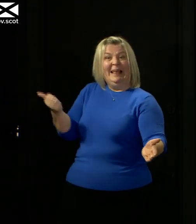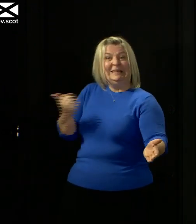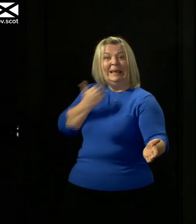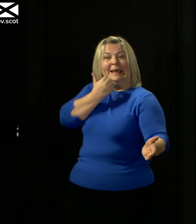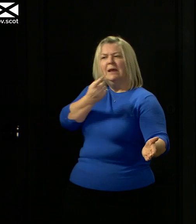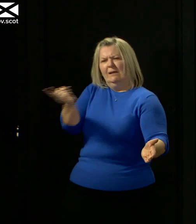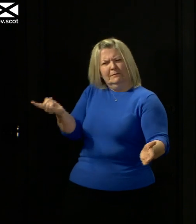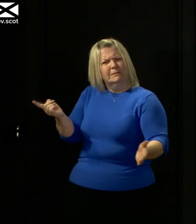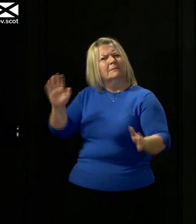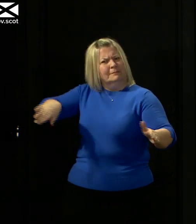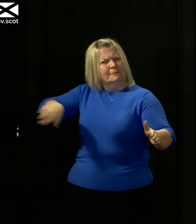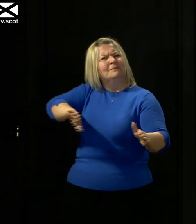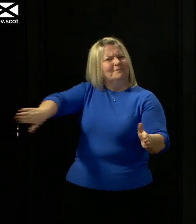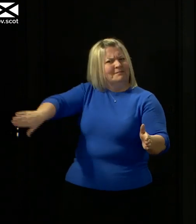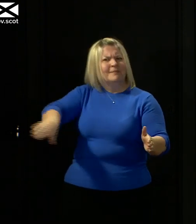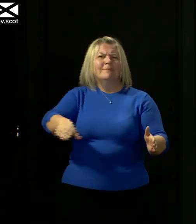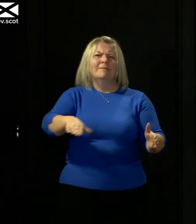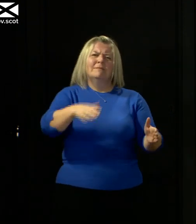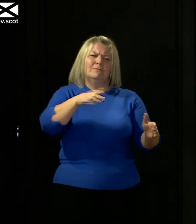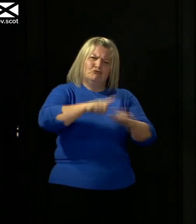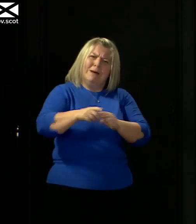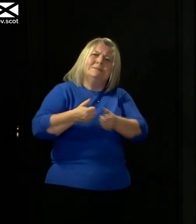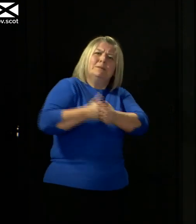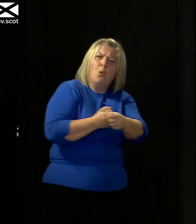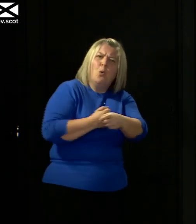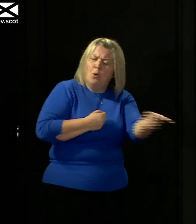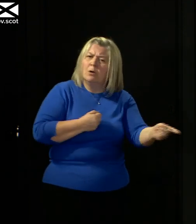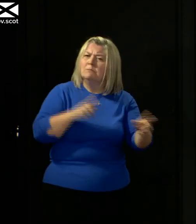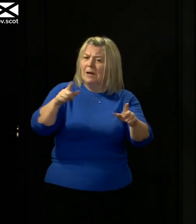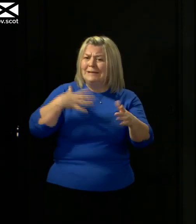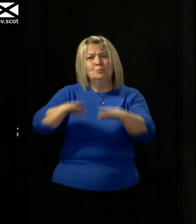play fear in terms of paying of taxis and contributing to society and you know